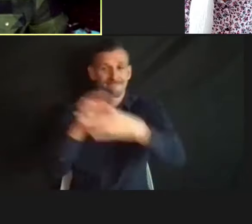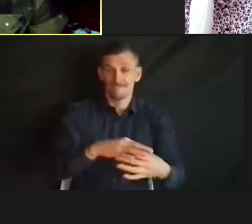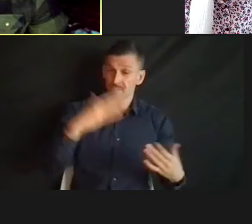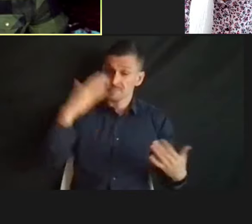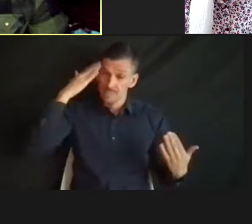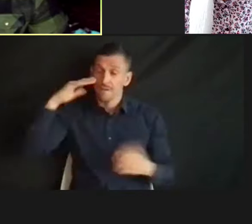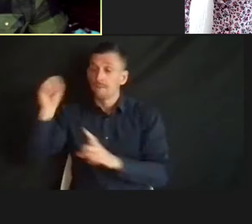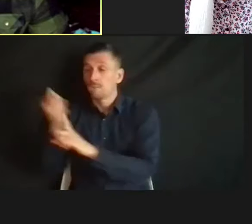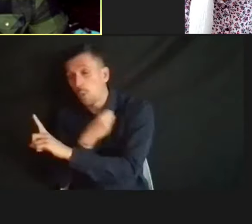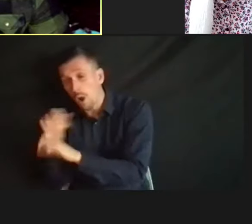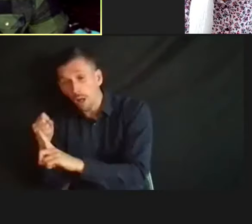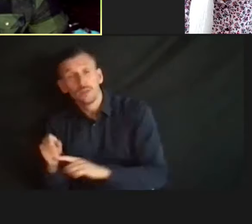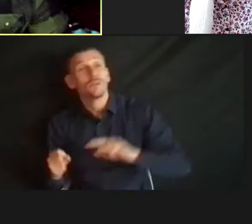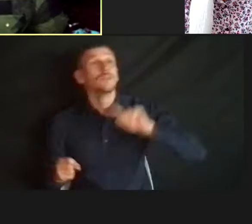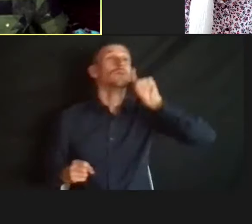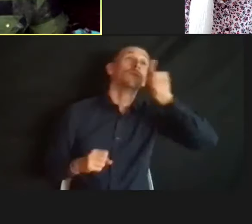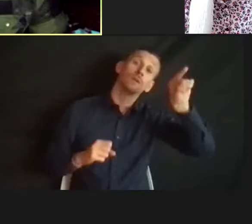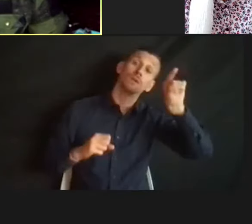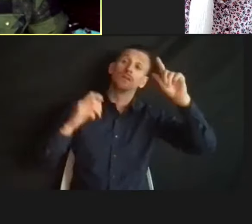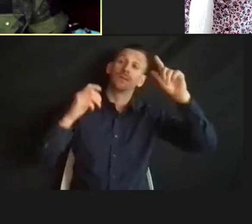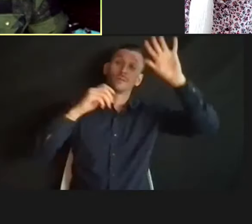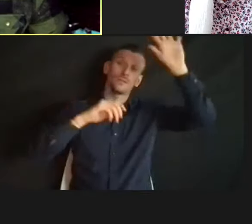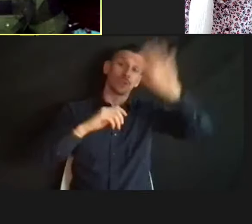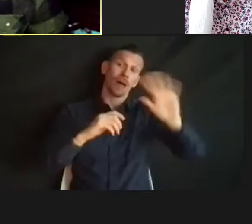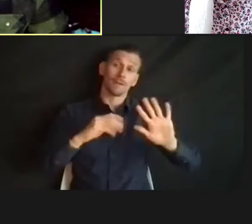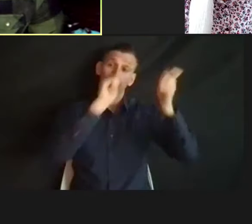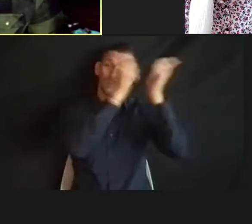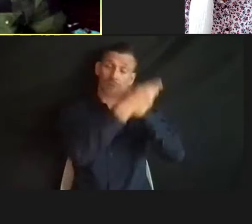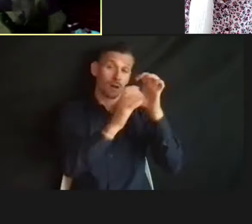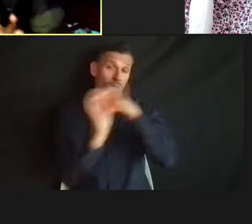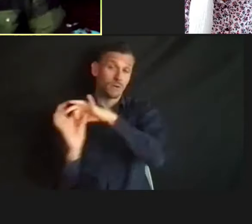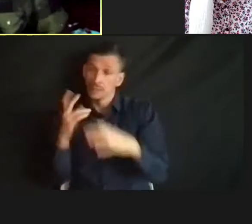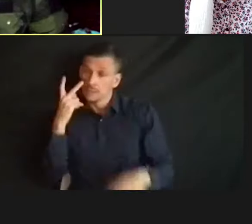think there is no way we can be tracing it like a lot of technical [issues]. But the truth is